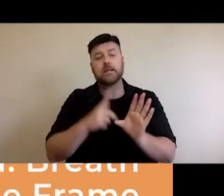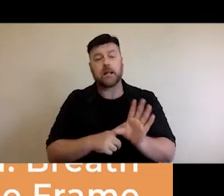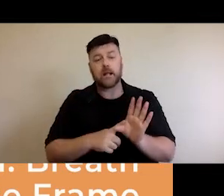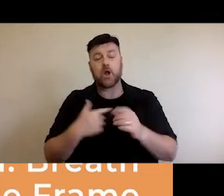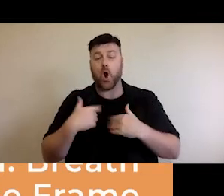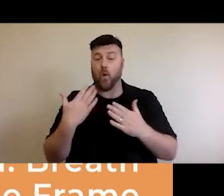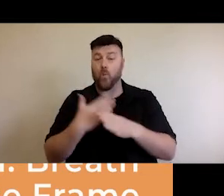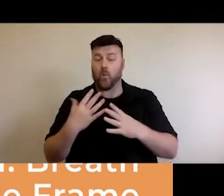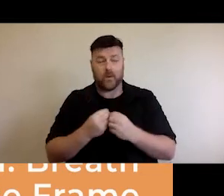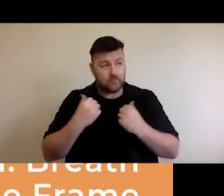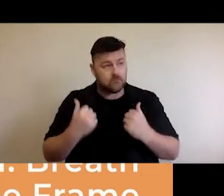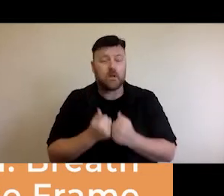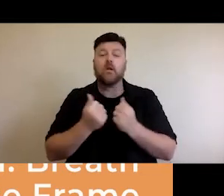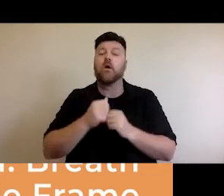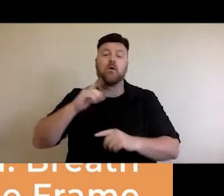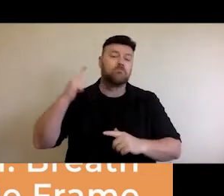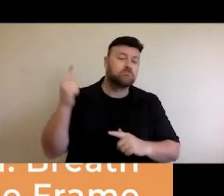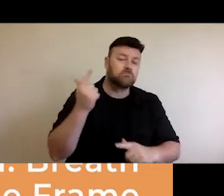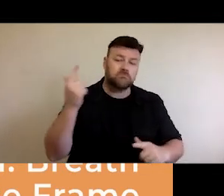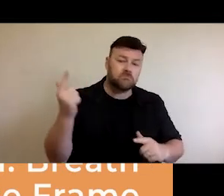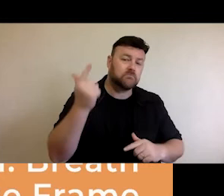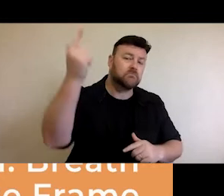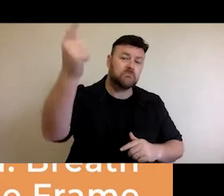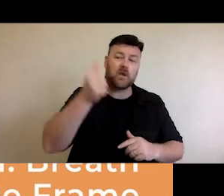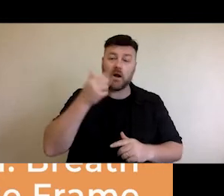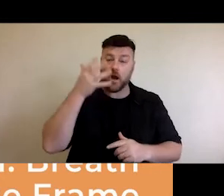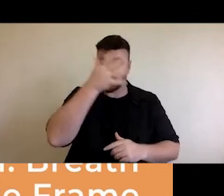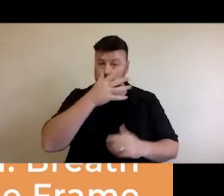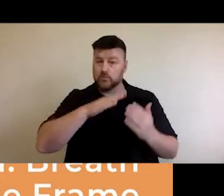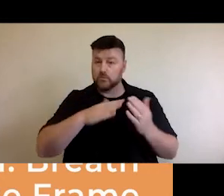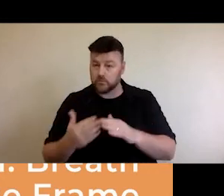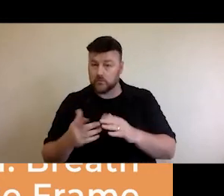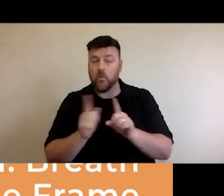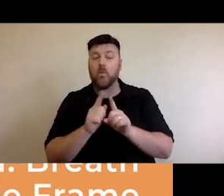Aboriginal communities, and I also have taken myself off to Bhutan, to